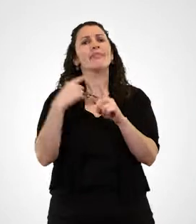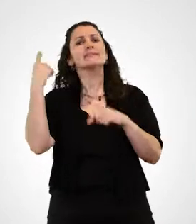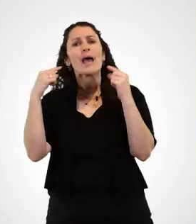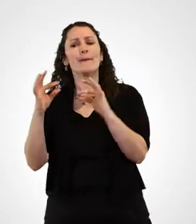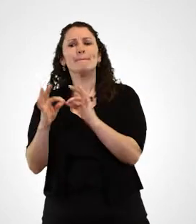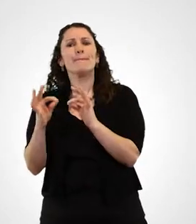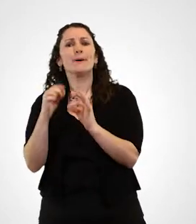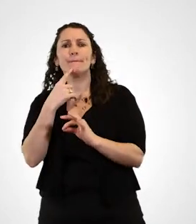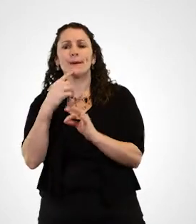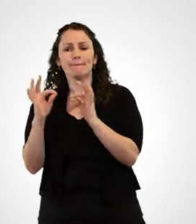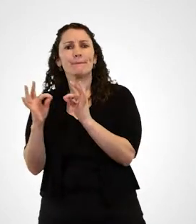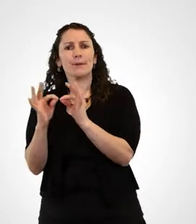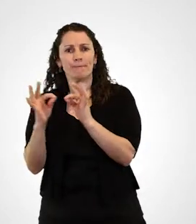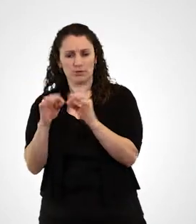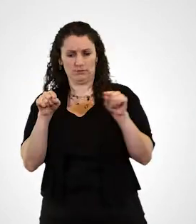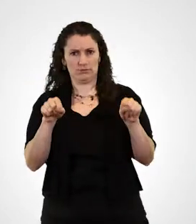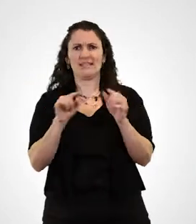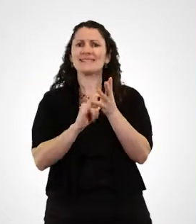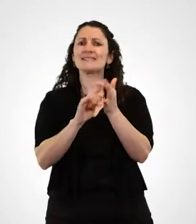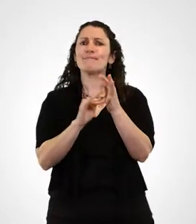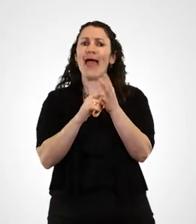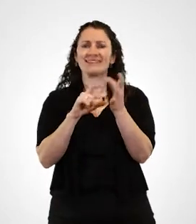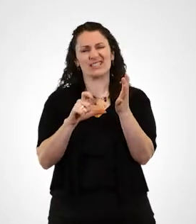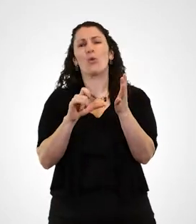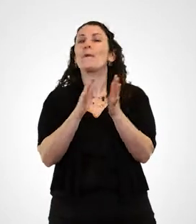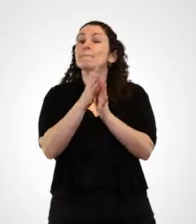the semantic association, the meaningful association,